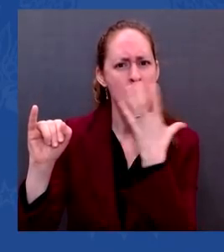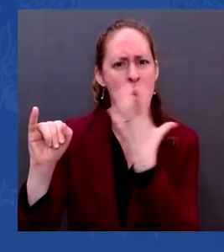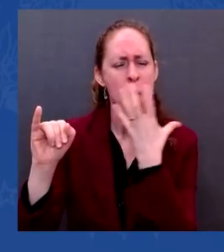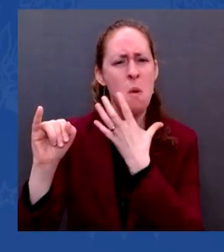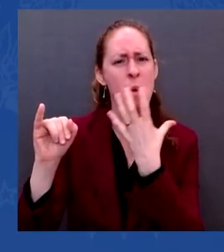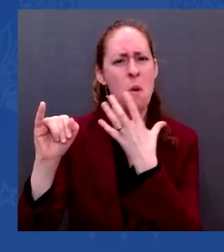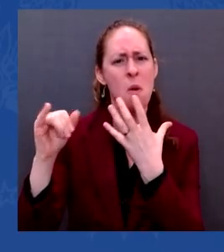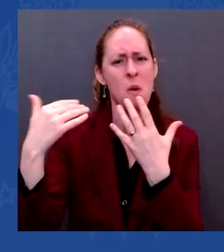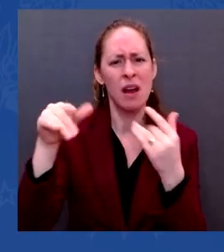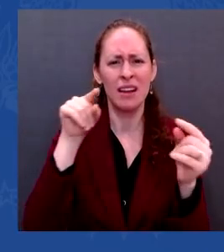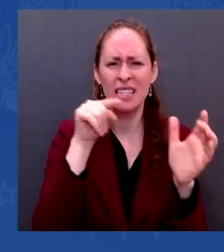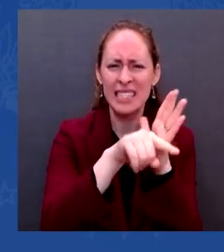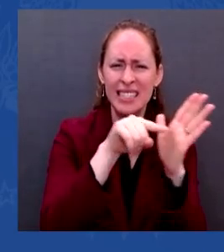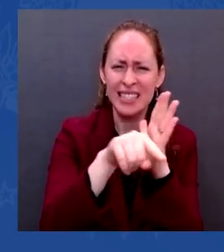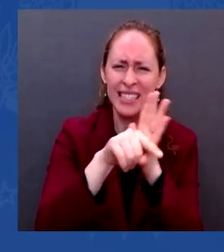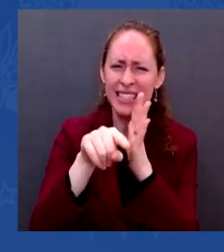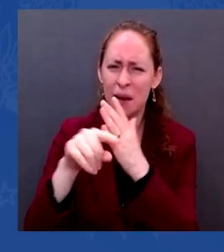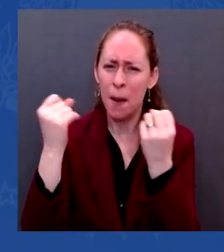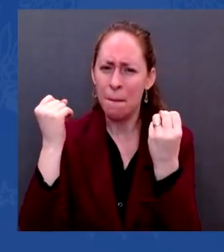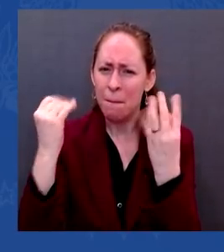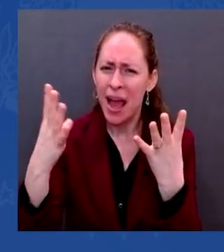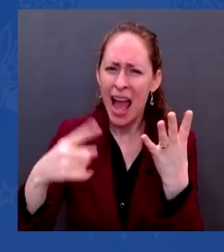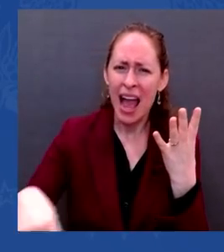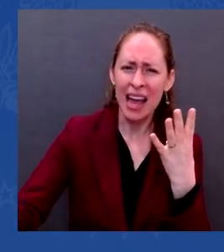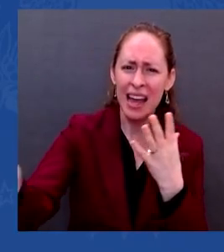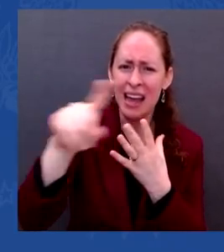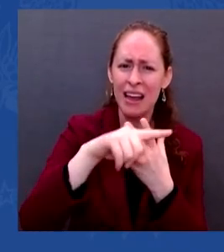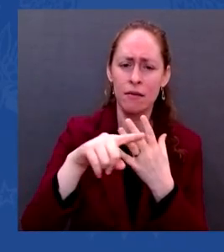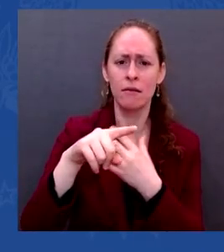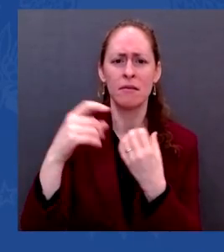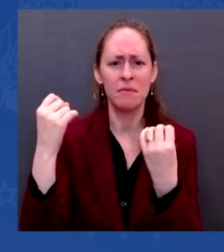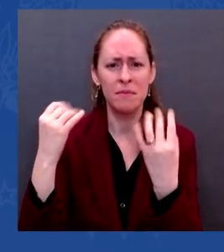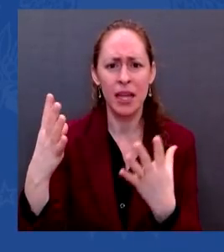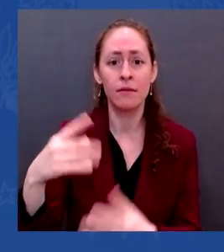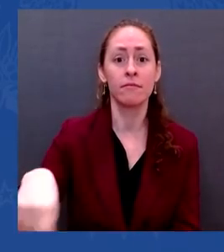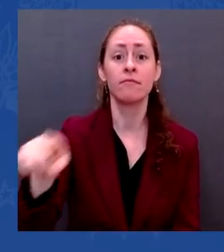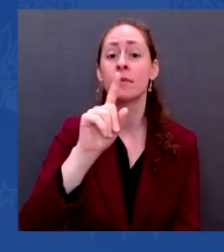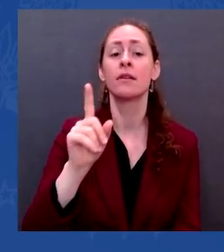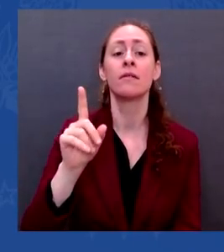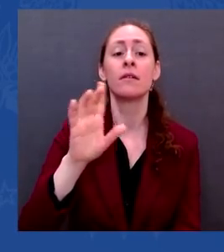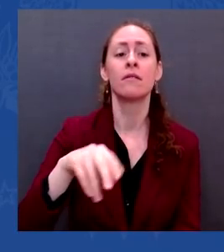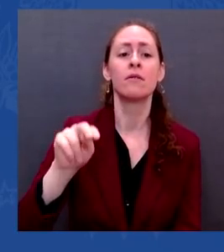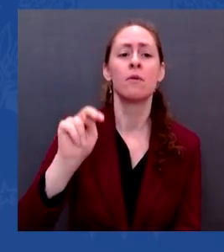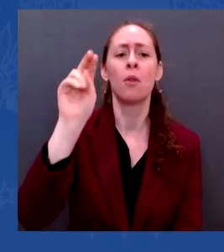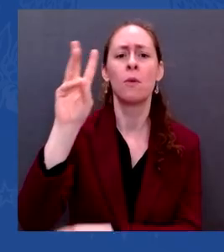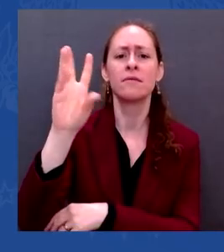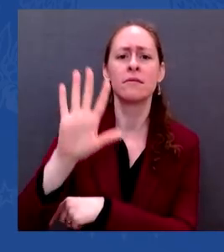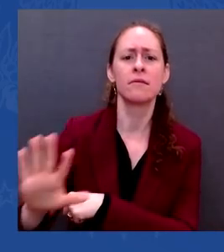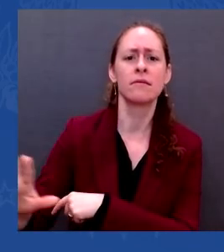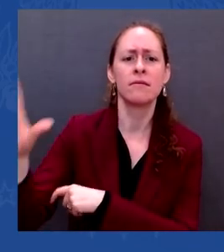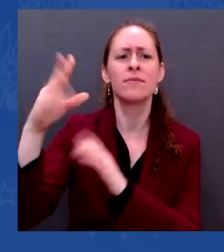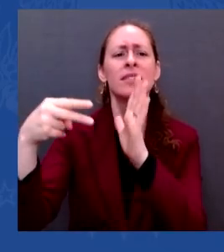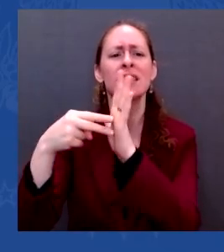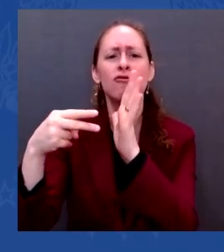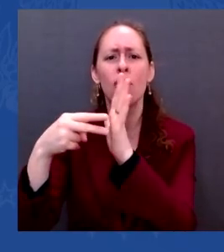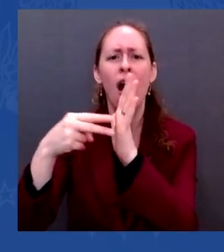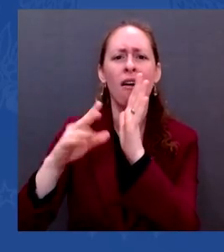on a prison in northeast Syria holding ISIS fighters, which was swiftly addressed by our brave partners